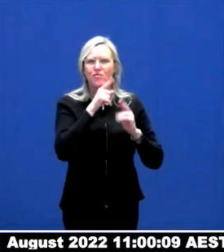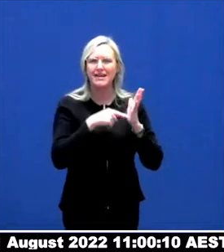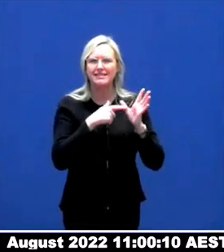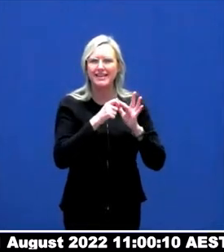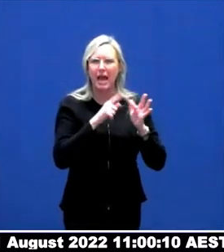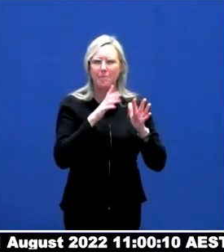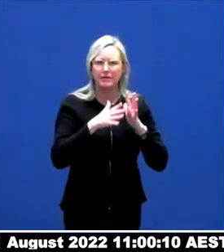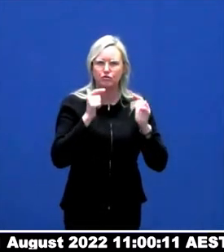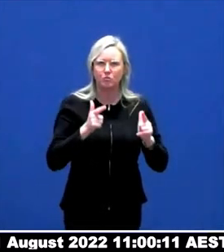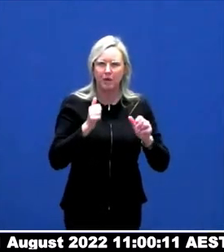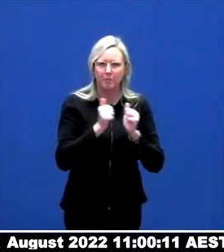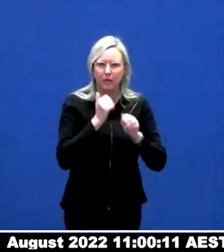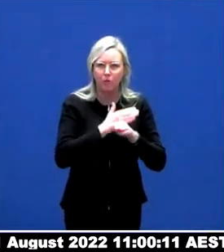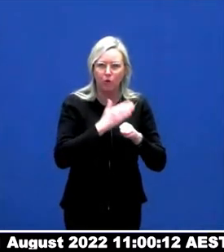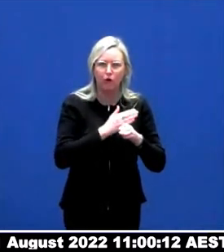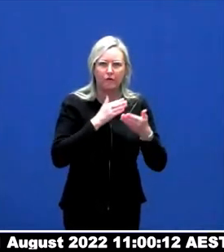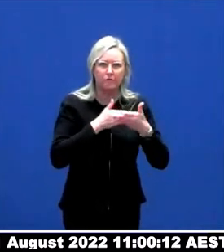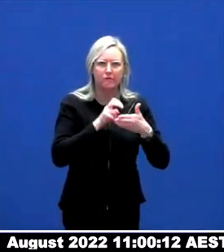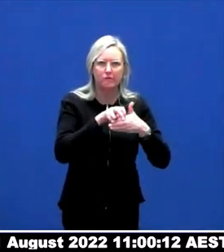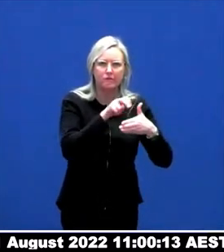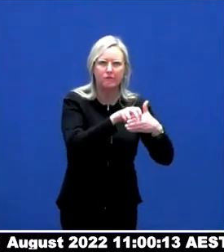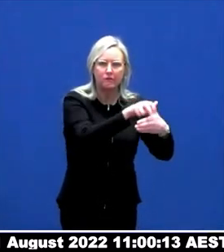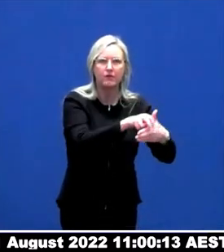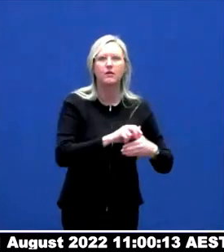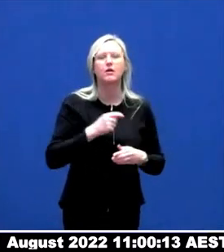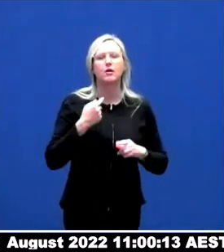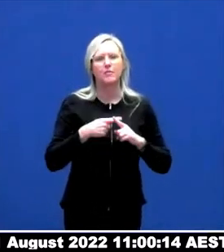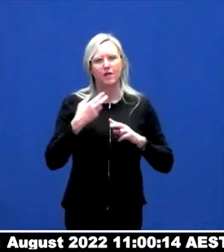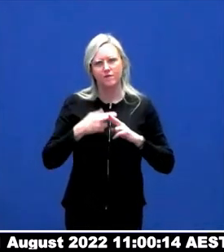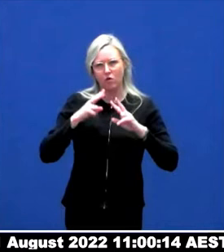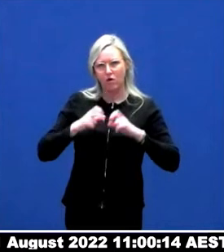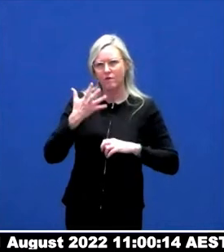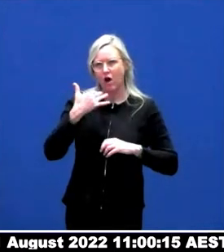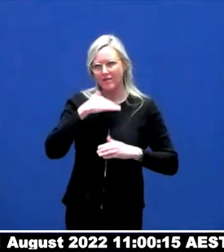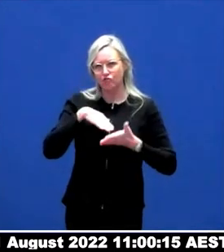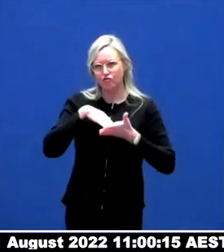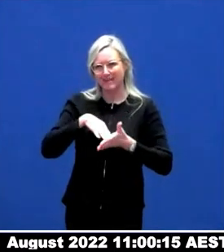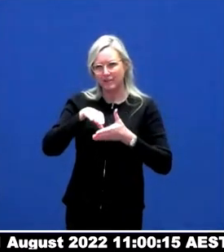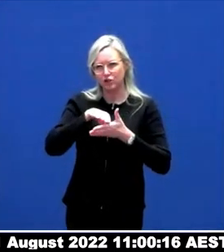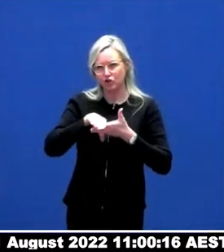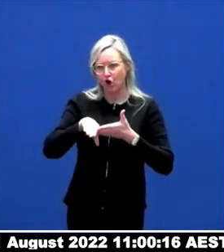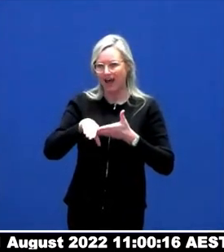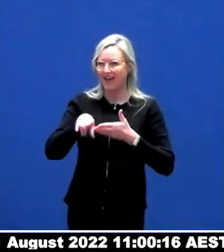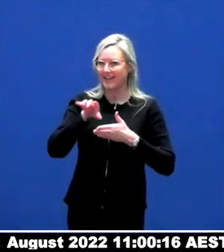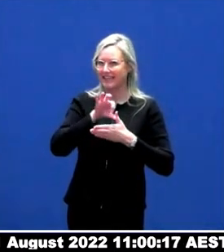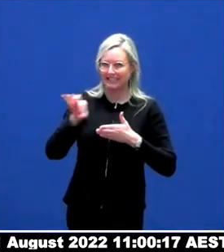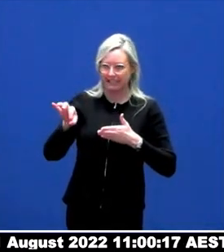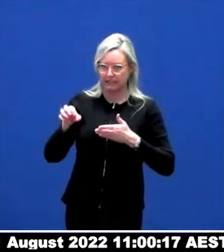In relation to investigating the 500 million SDA under-spend that - it was an election